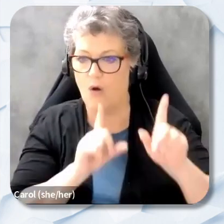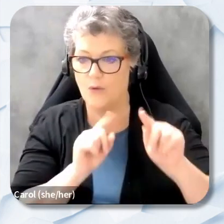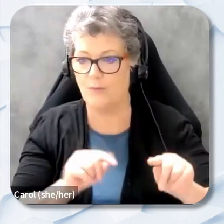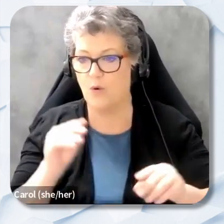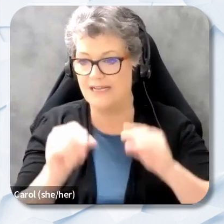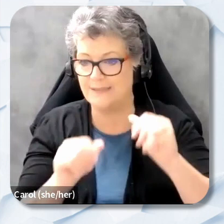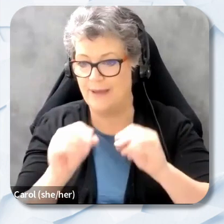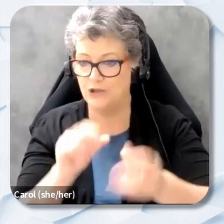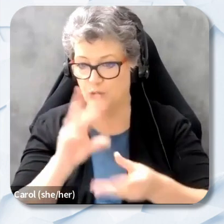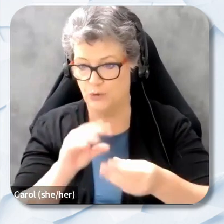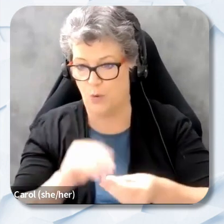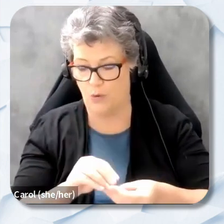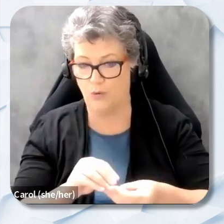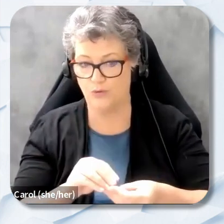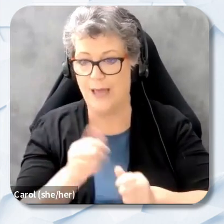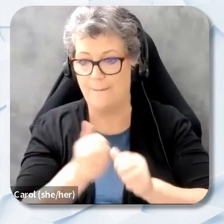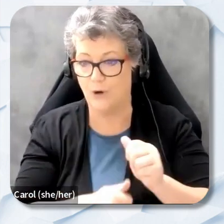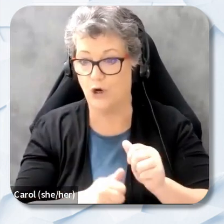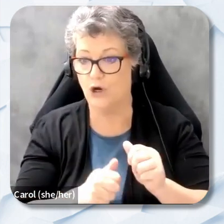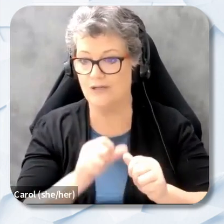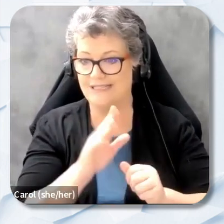totals per subsection.